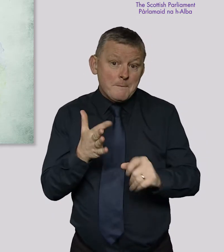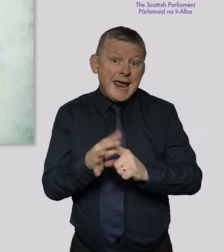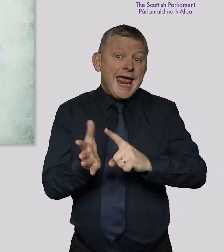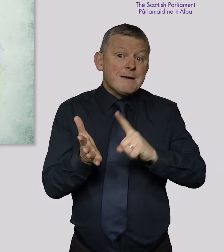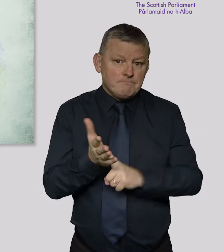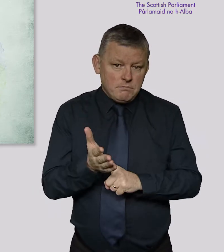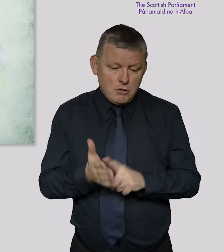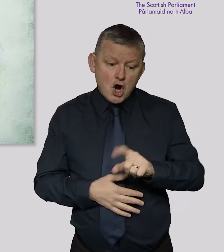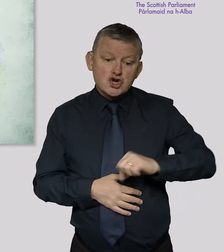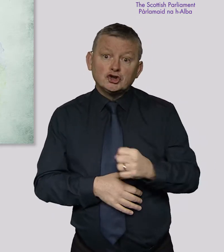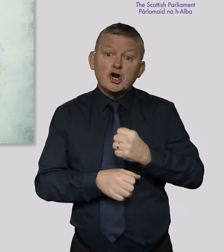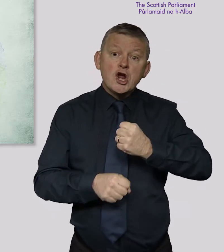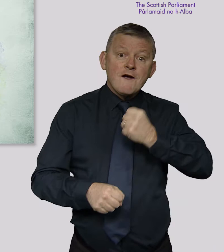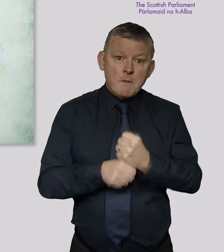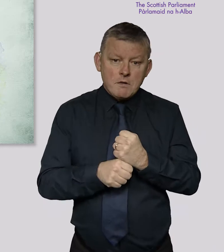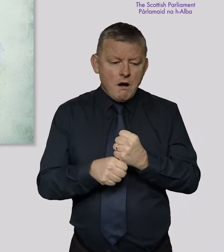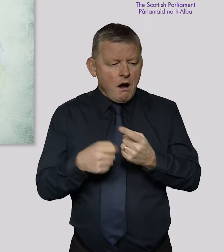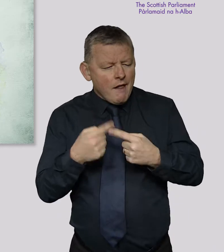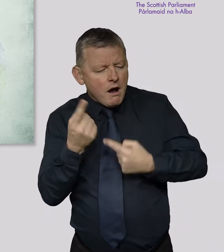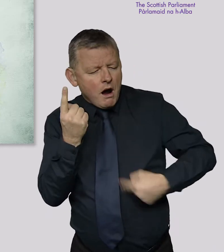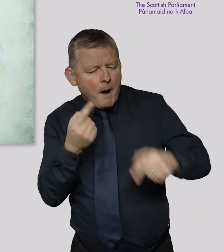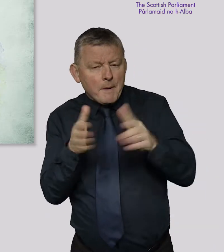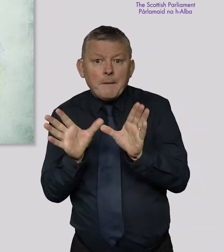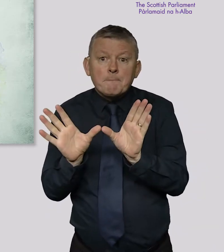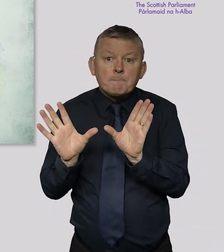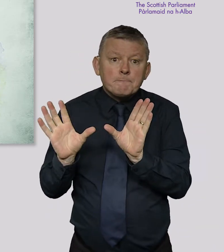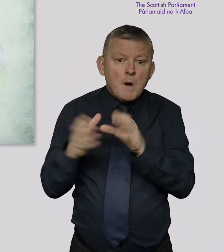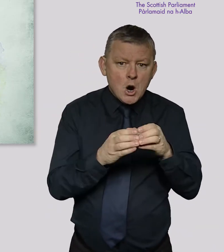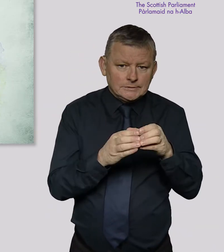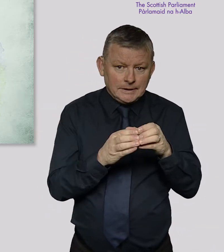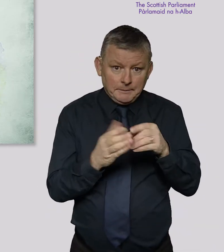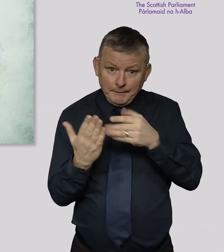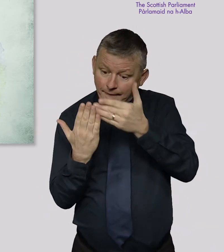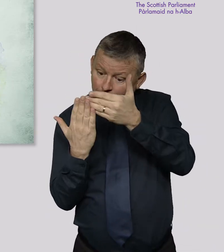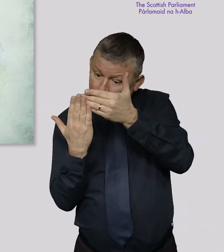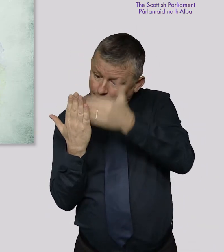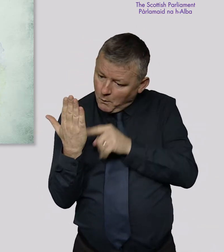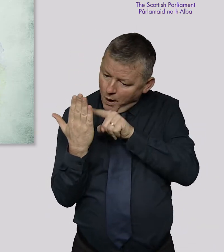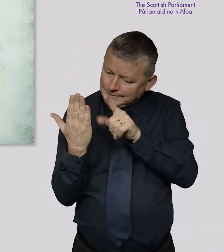From April, the Scottish Government and other public bodies start to implement the spending commitments